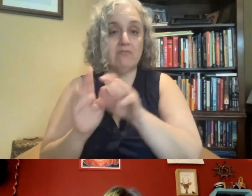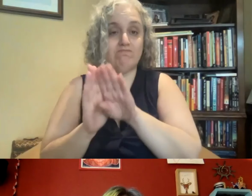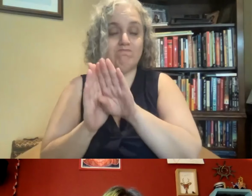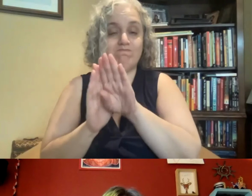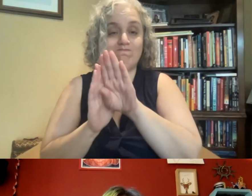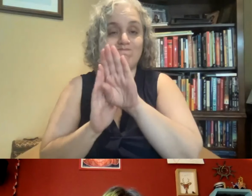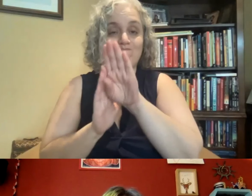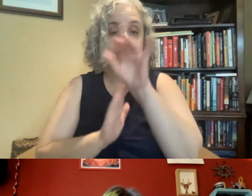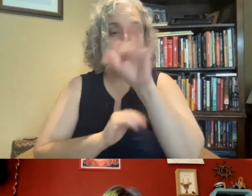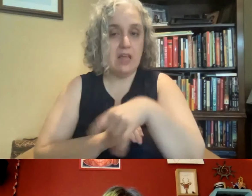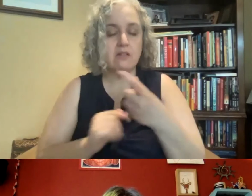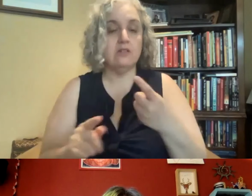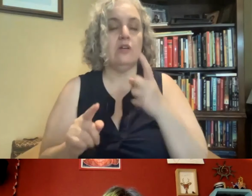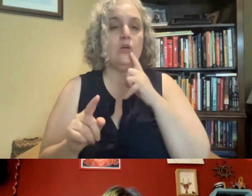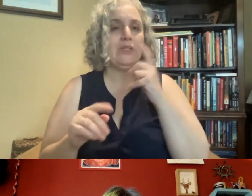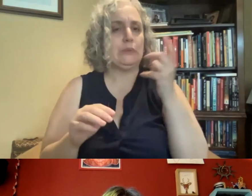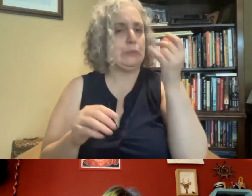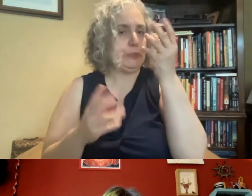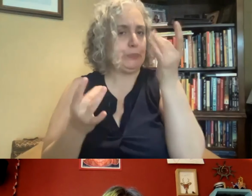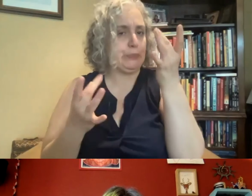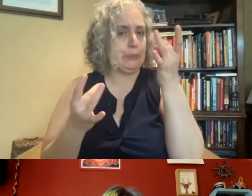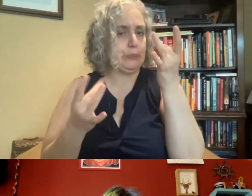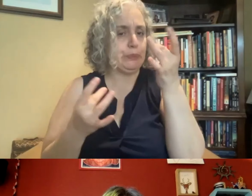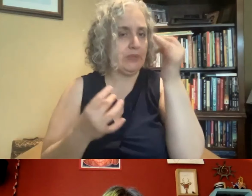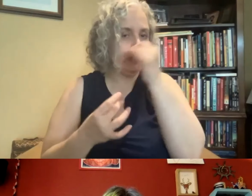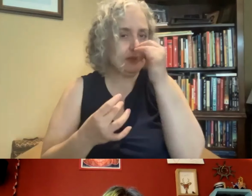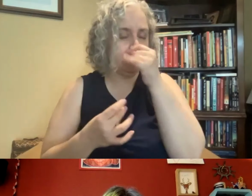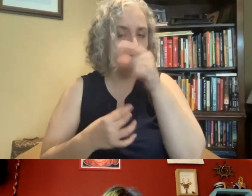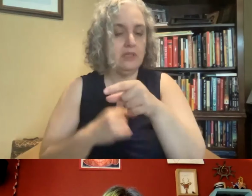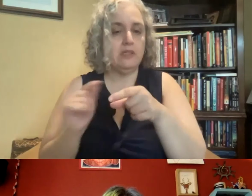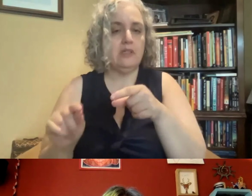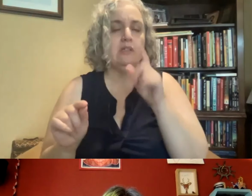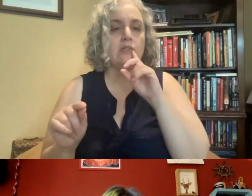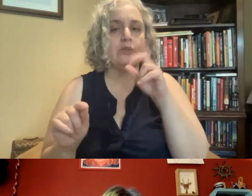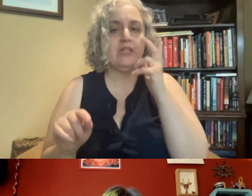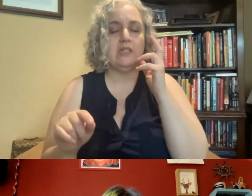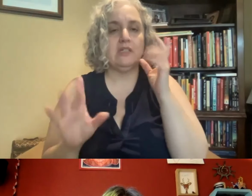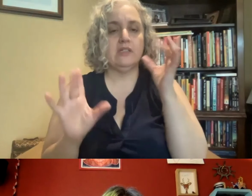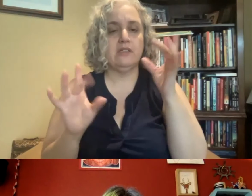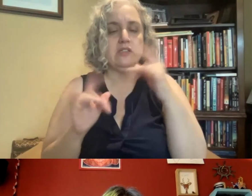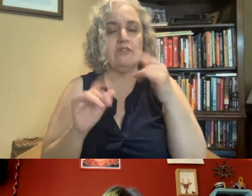That's dangerous, hugely dangerous for us as a society, as a world.